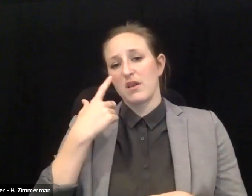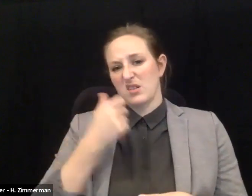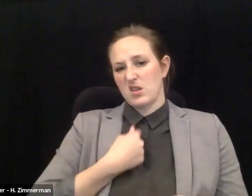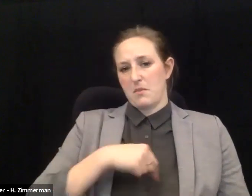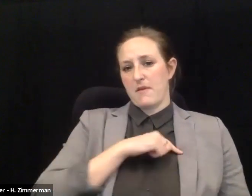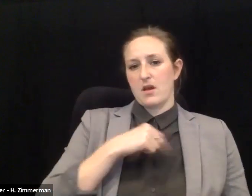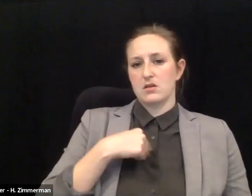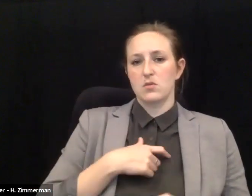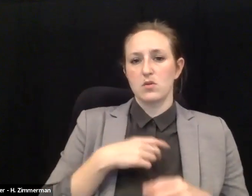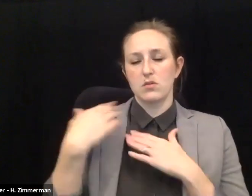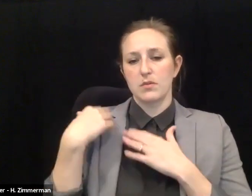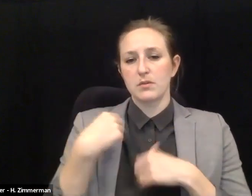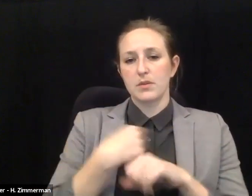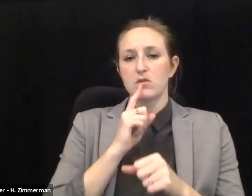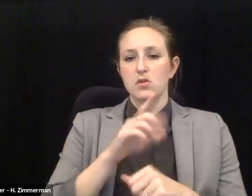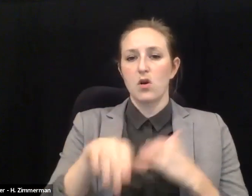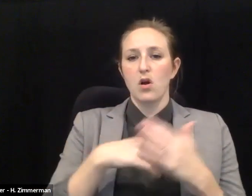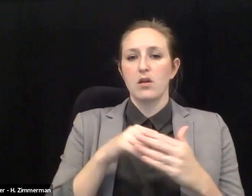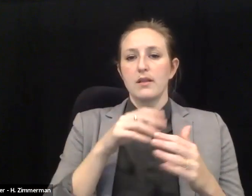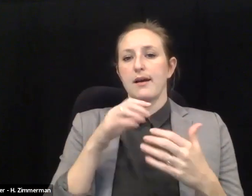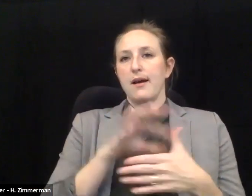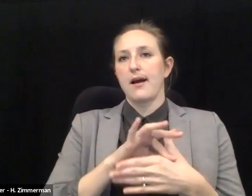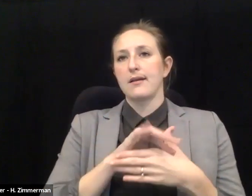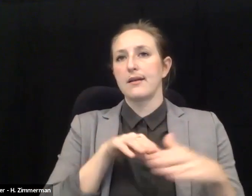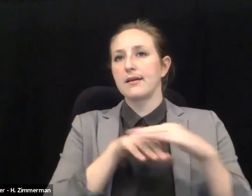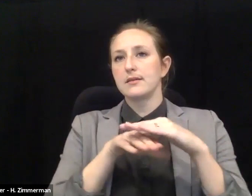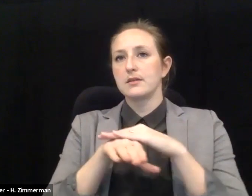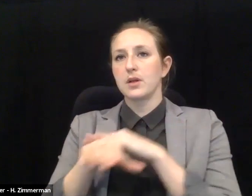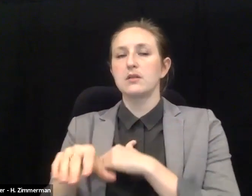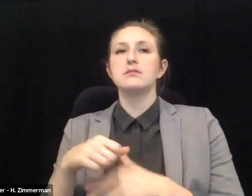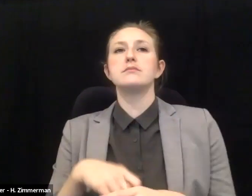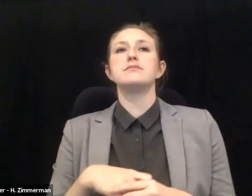the look and feel of content. And so it's It, we, we really